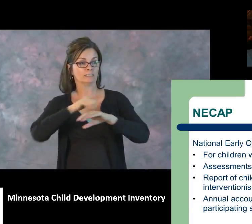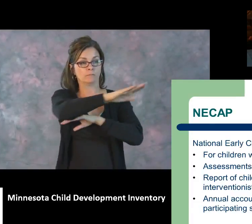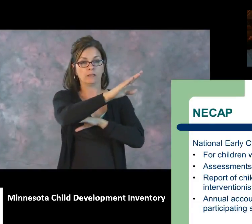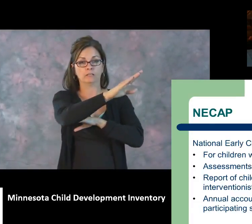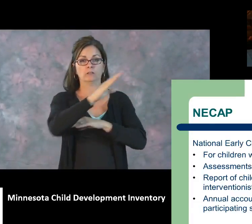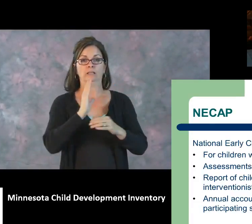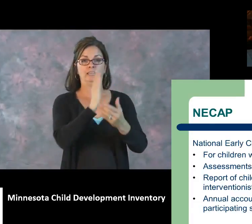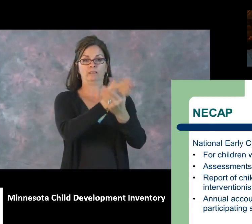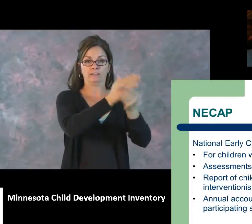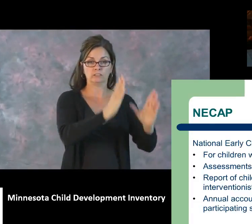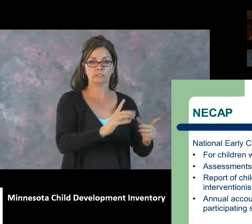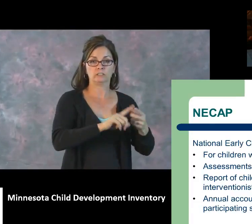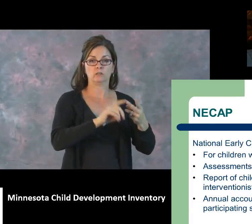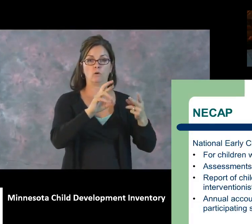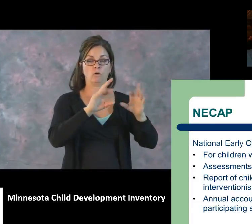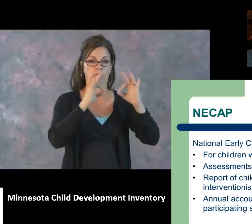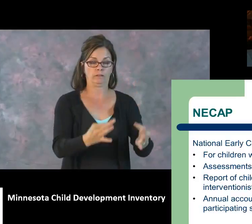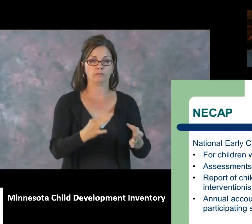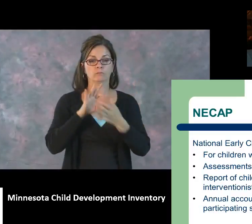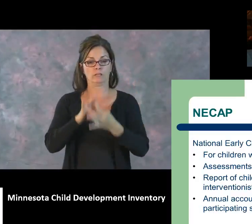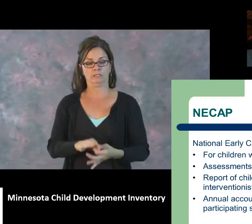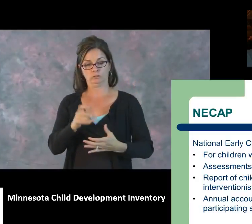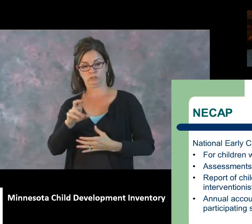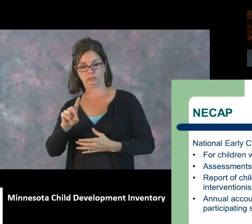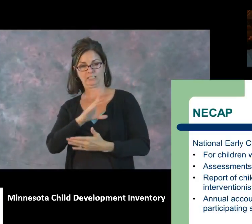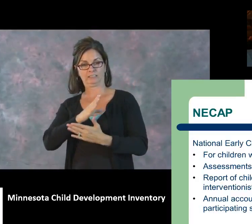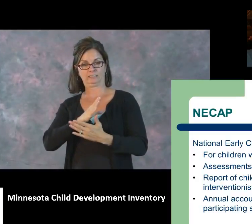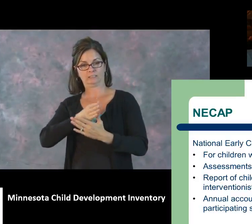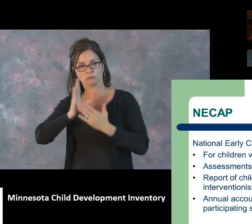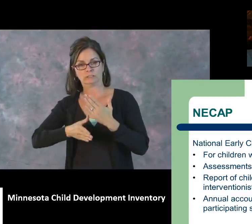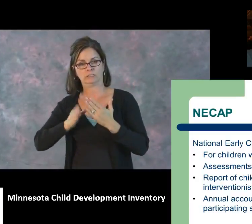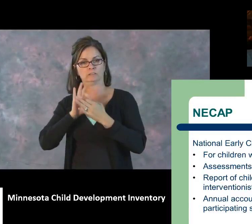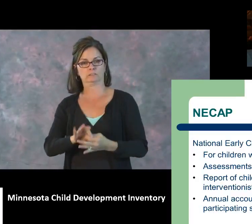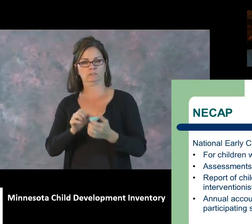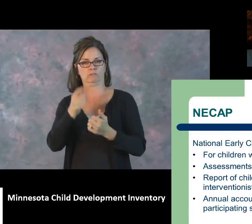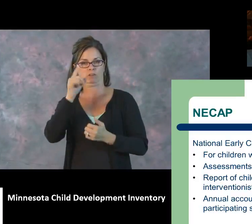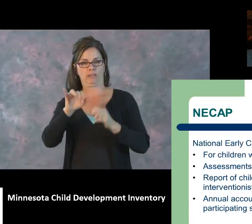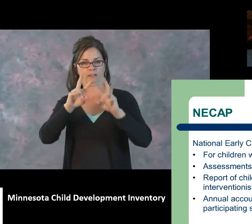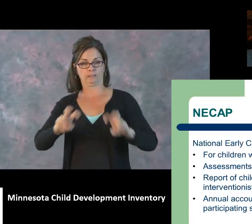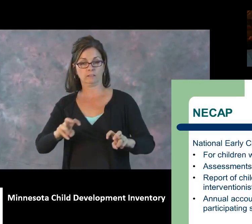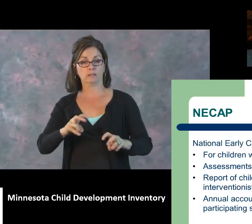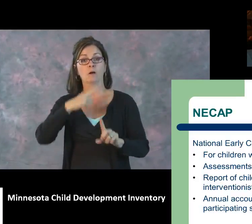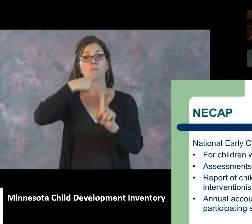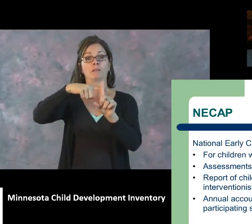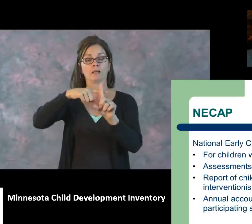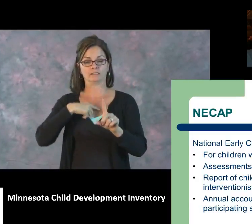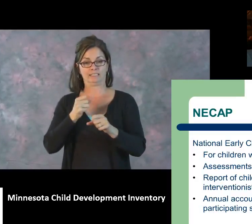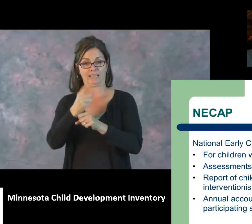about the child's results on the assessment. In addition, an annual Accountability Report